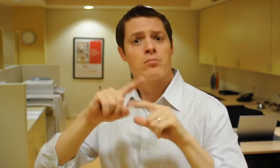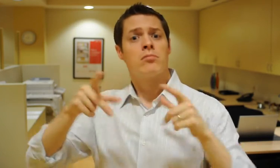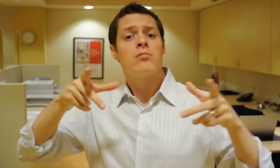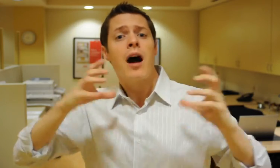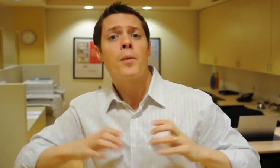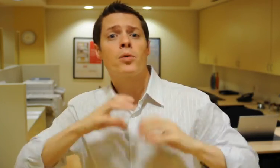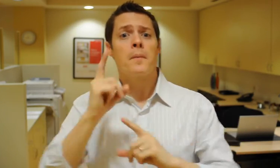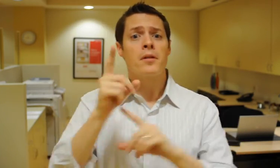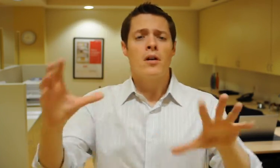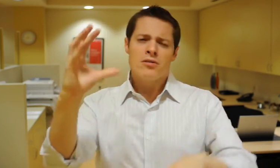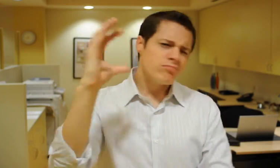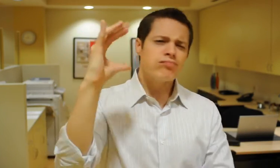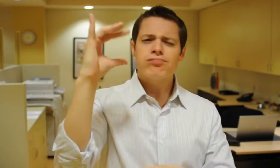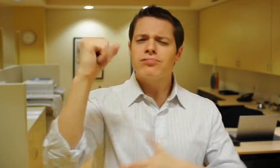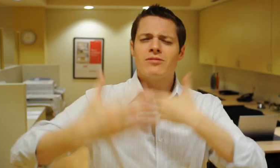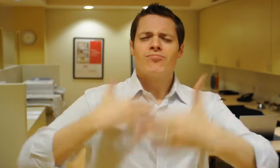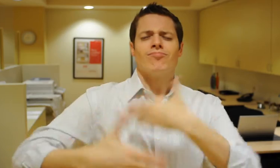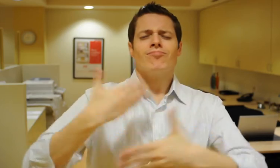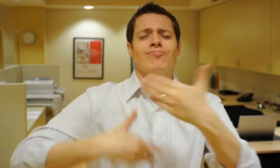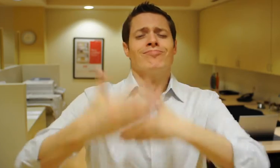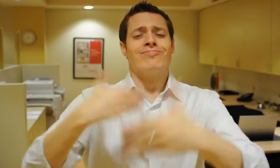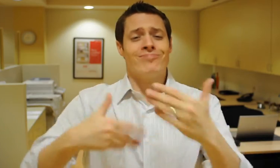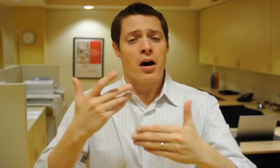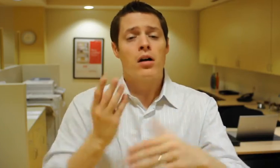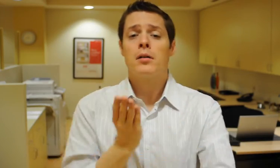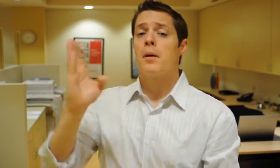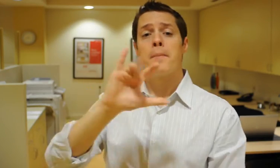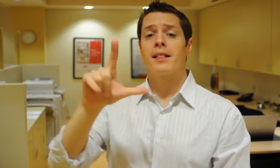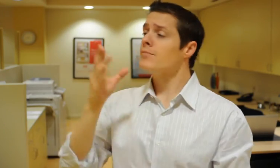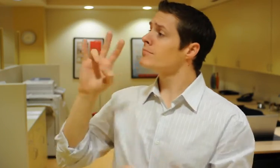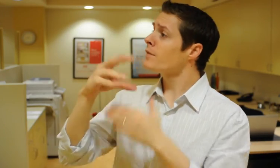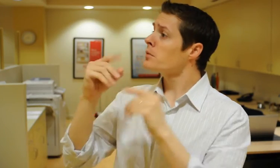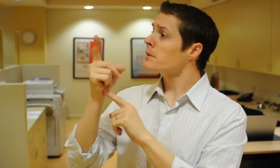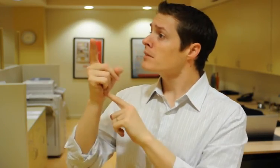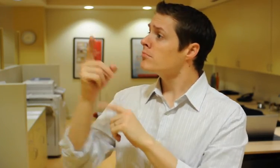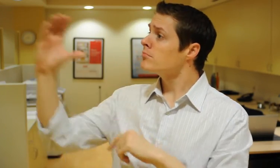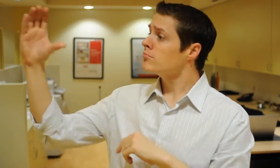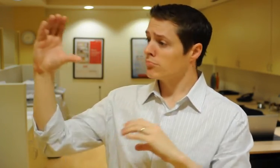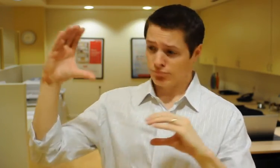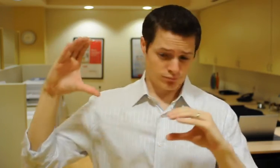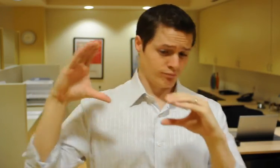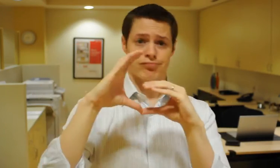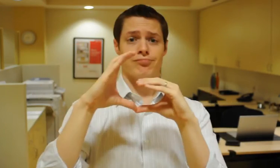And stratospheric call volume, They would bill the FCC at the same $7-per-minute rate